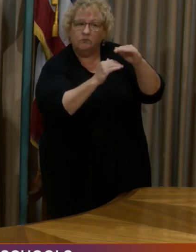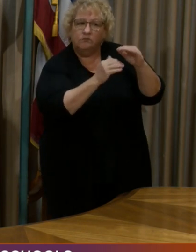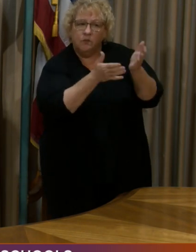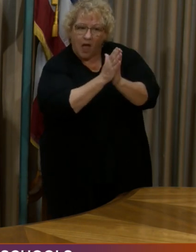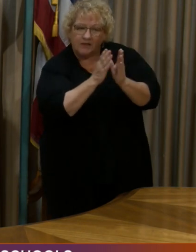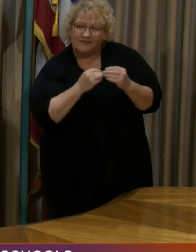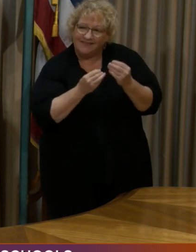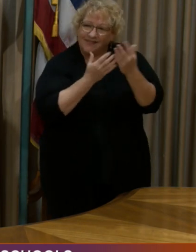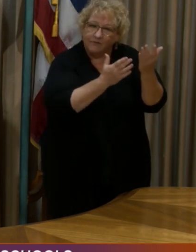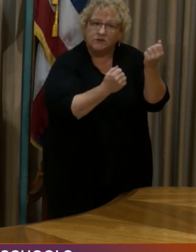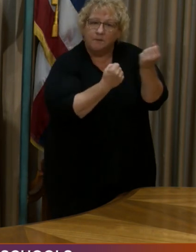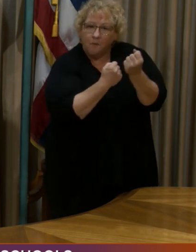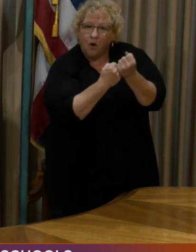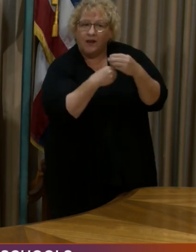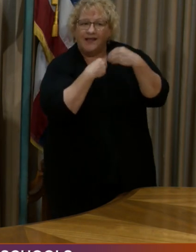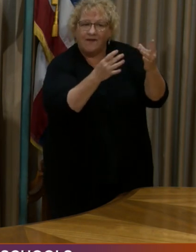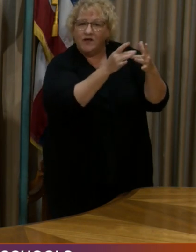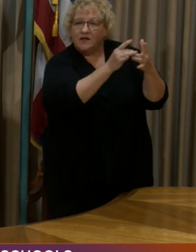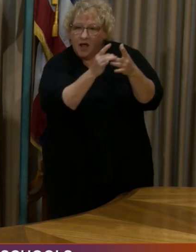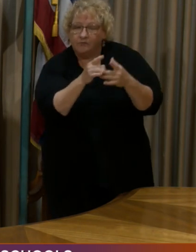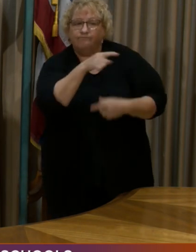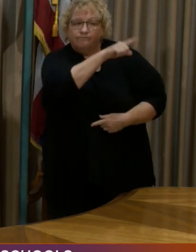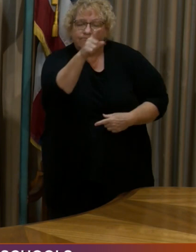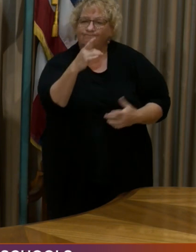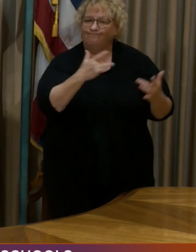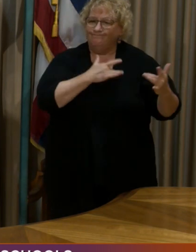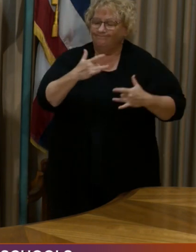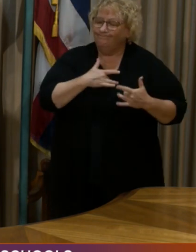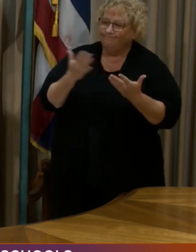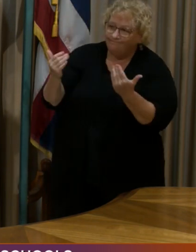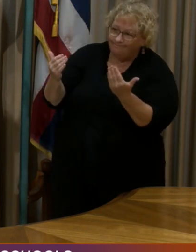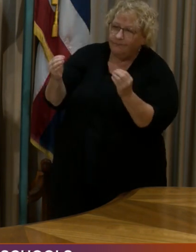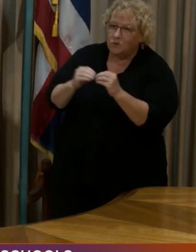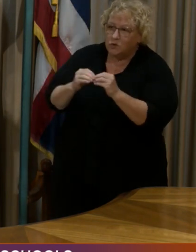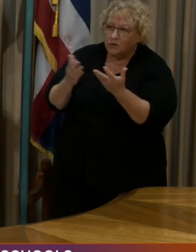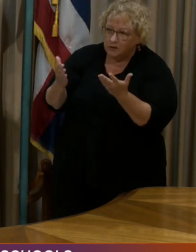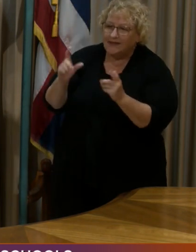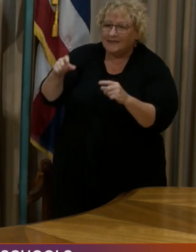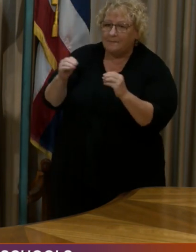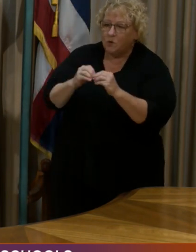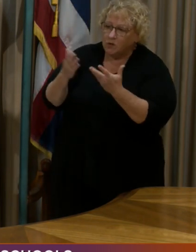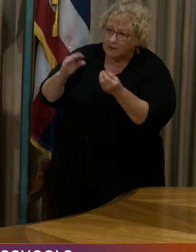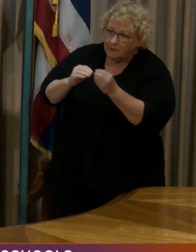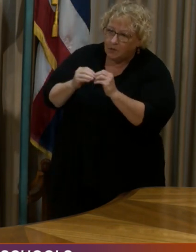FROM DOI H. THAT WAS THAT WAS AN AREA OF CONCERN THAT THAT VARIOUS GROUPS